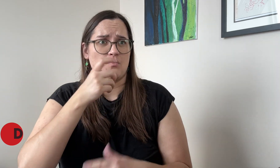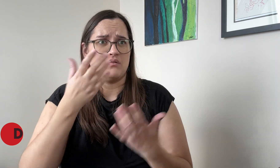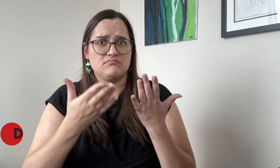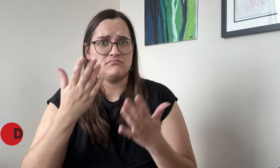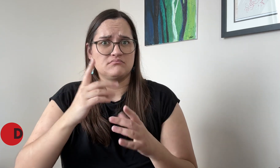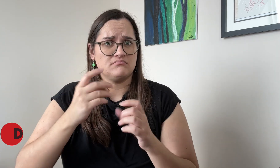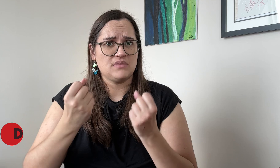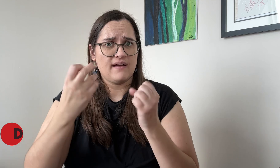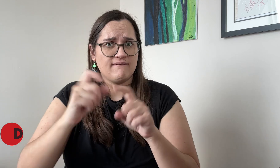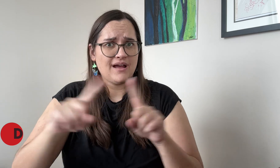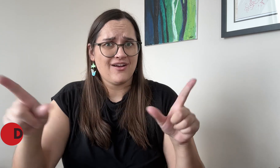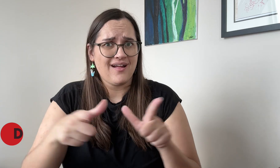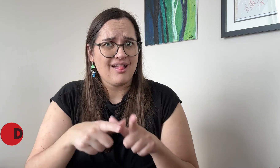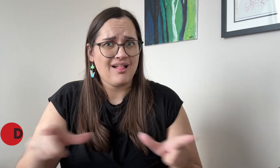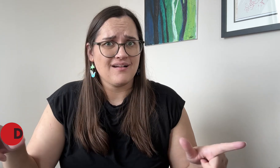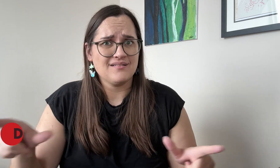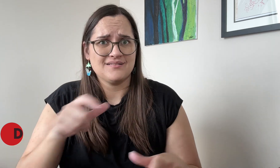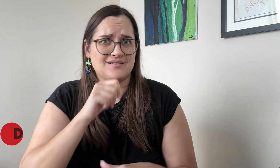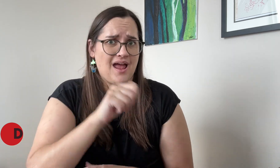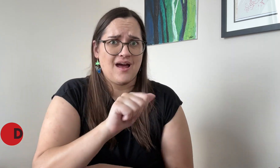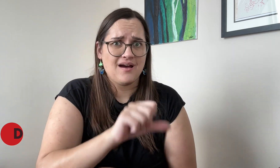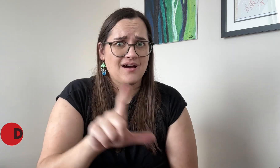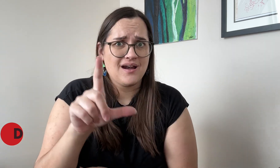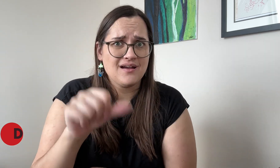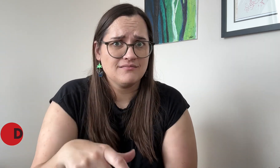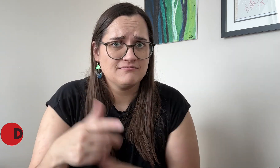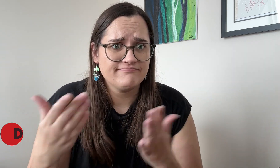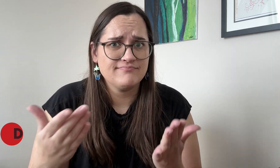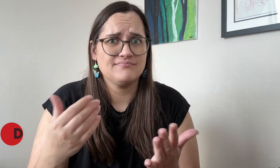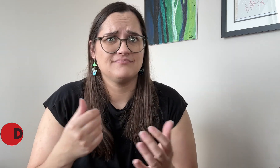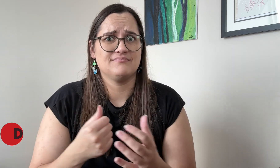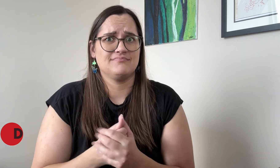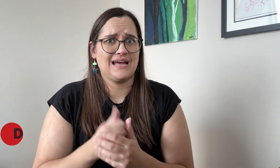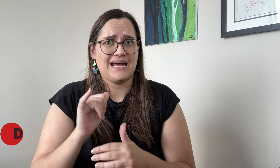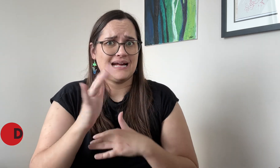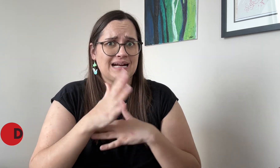What about those who may use a different sign language other than ASL or LSQ?